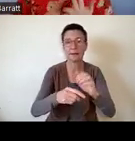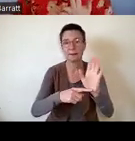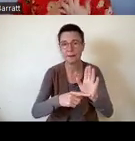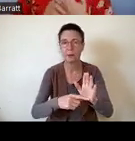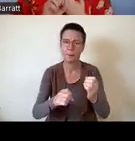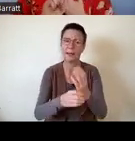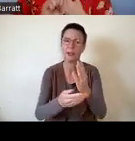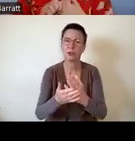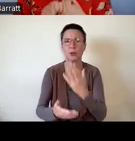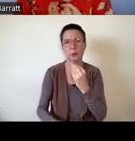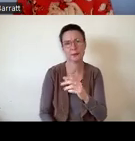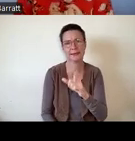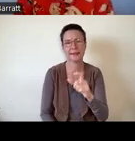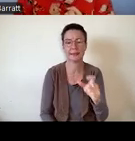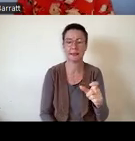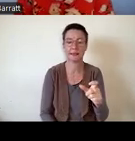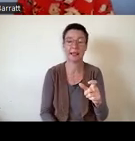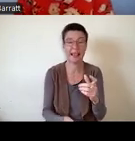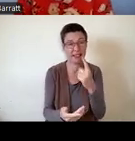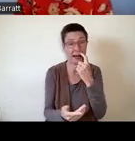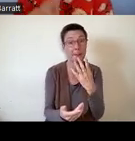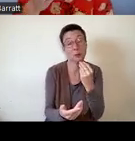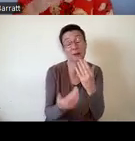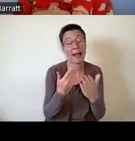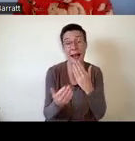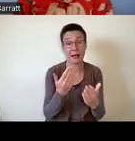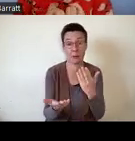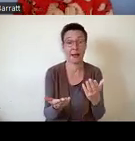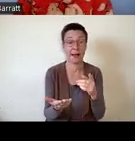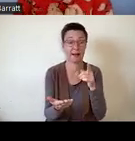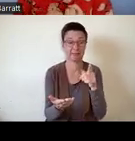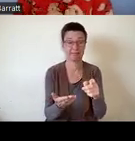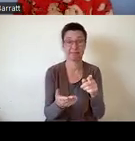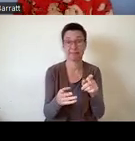To be honest, having text on a video is quite useful anyway, and you can see that they've done it for theirs.